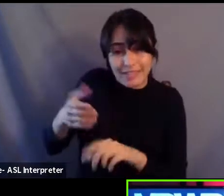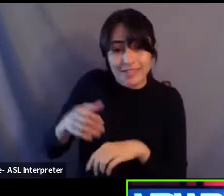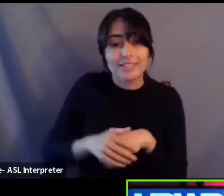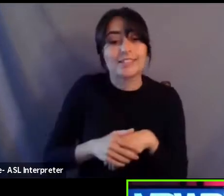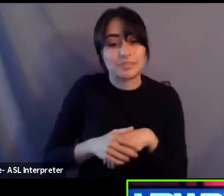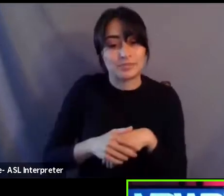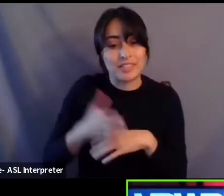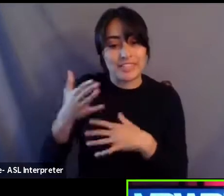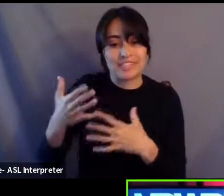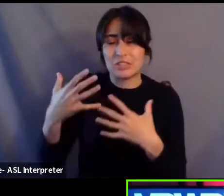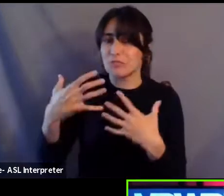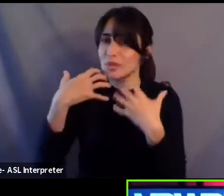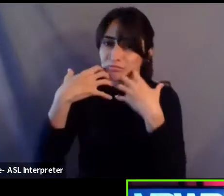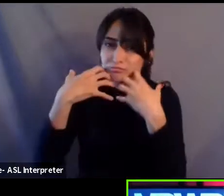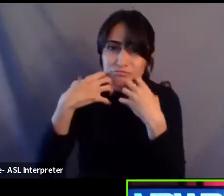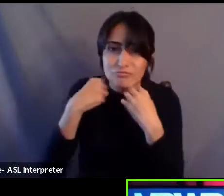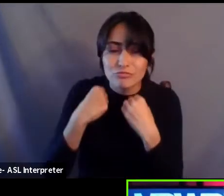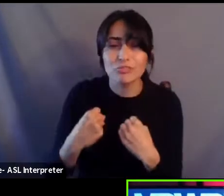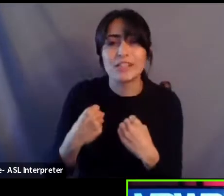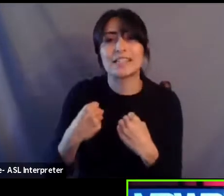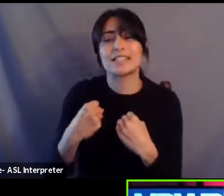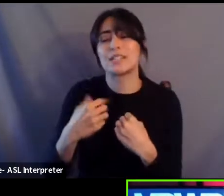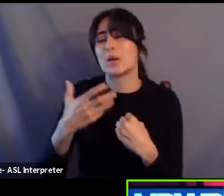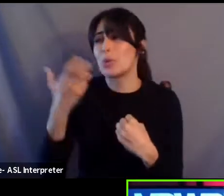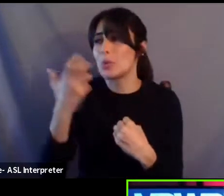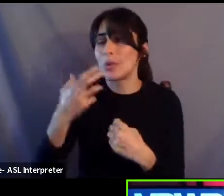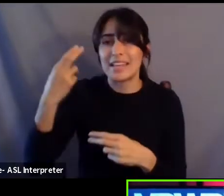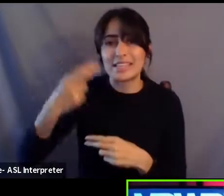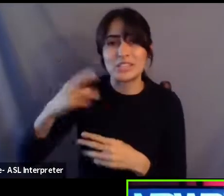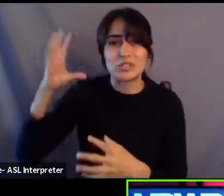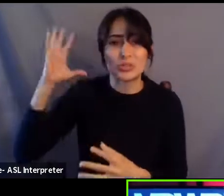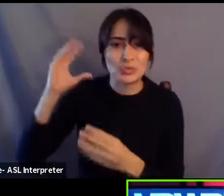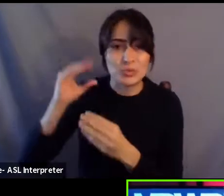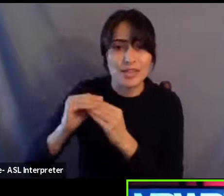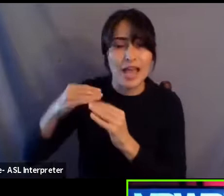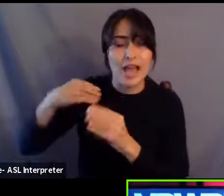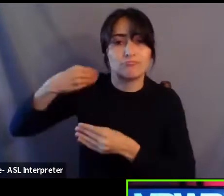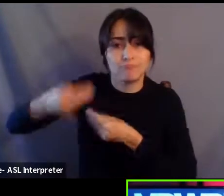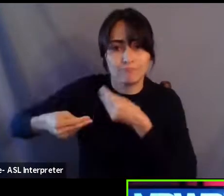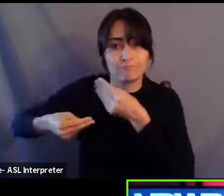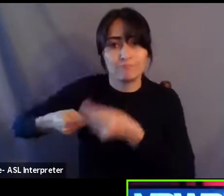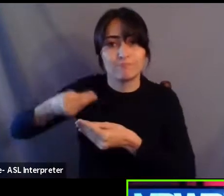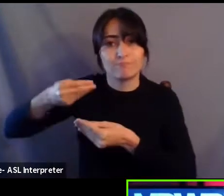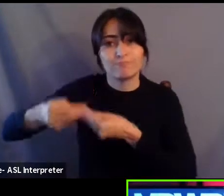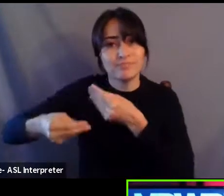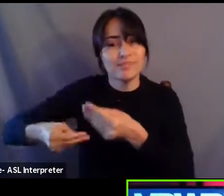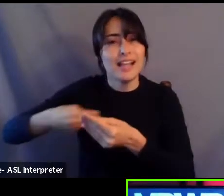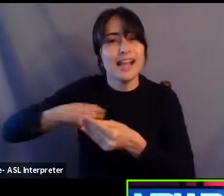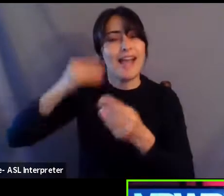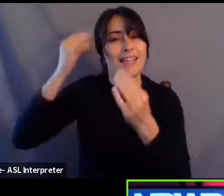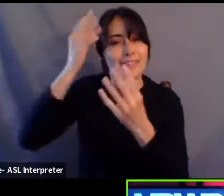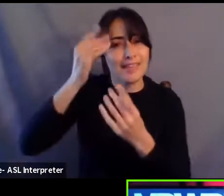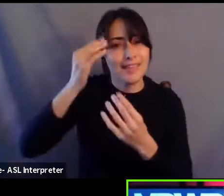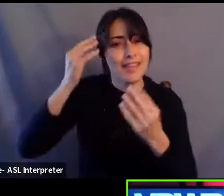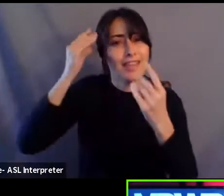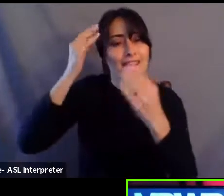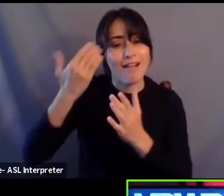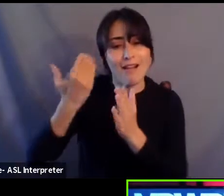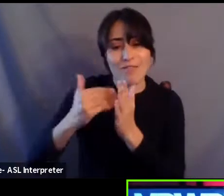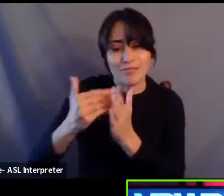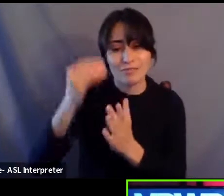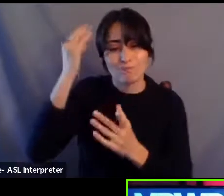rich history and legacy that I think about all of the time. And my name Two Eagles